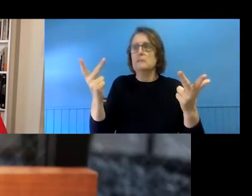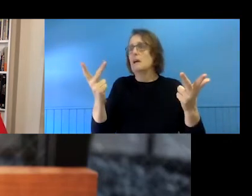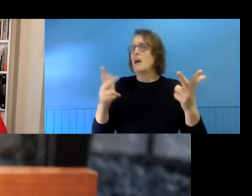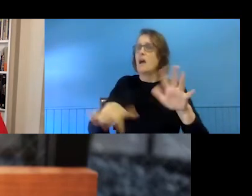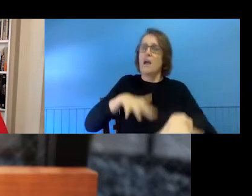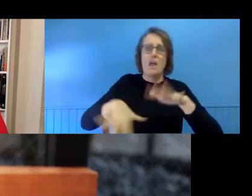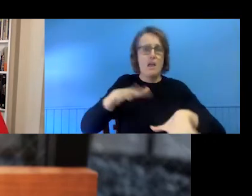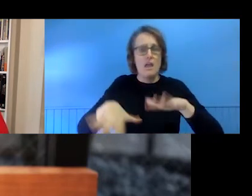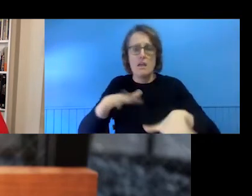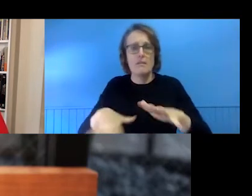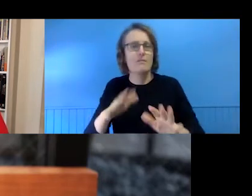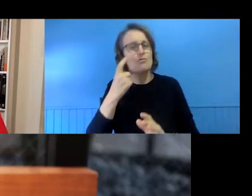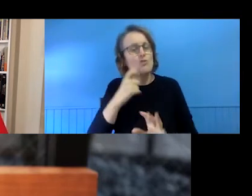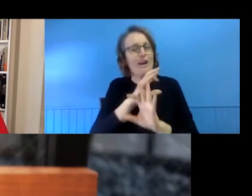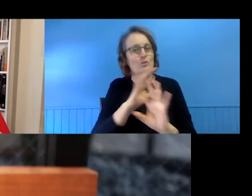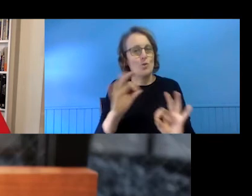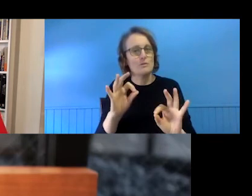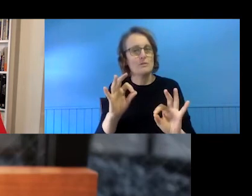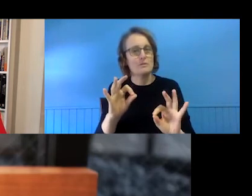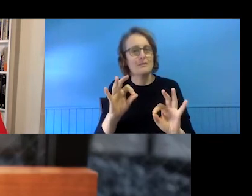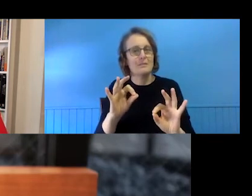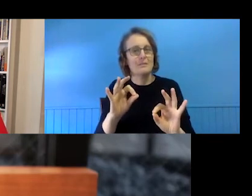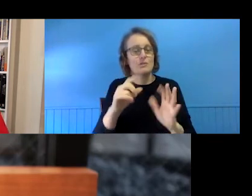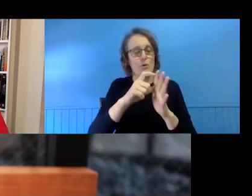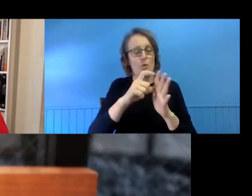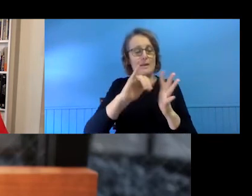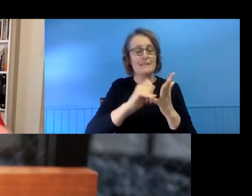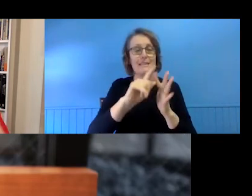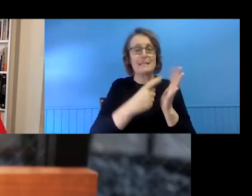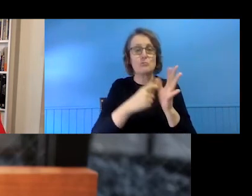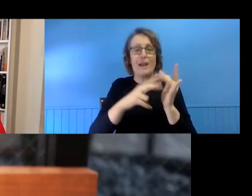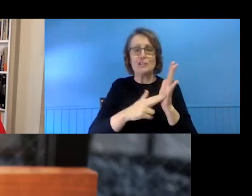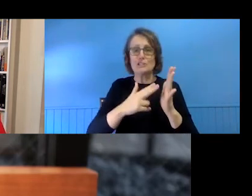Please try and make sure that desperation is not leading your